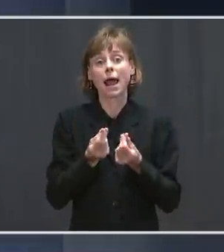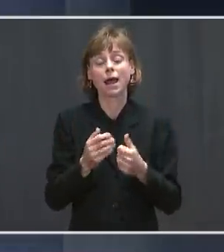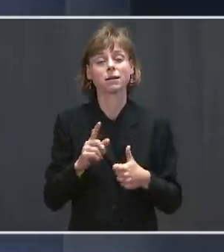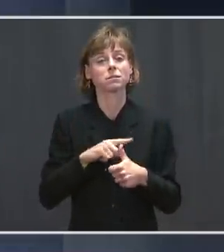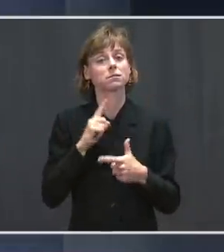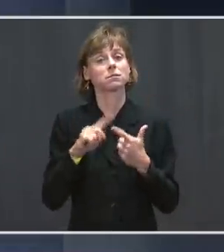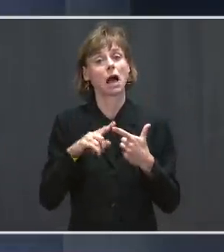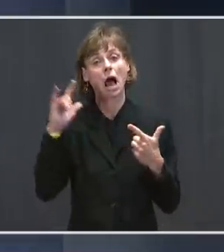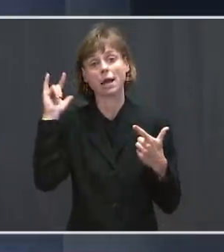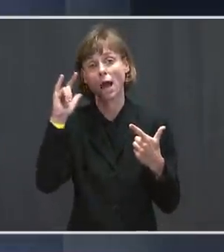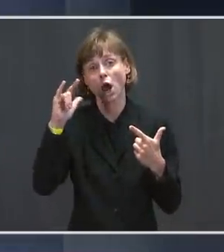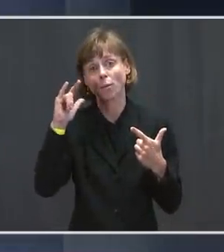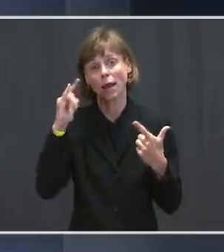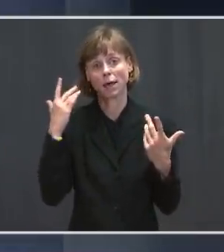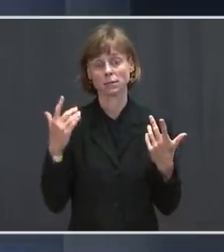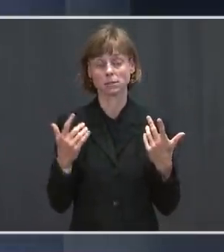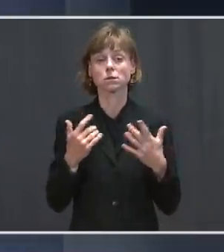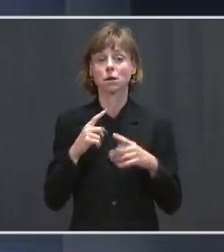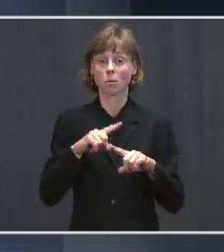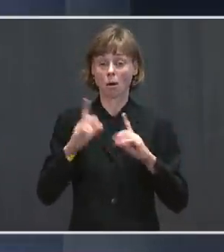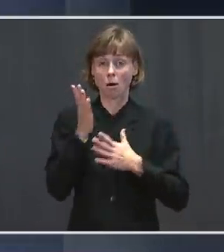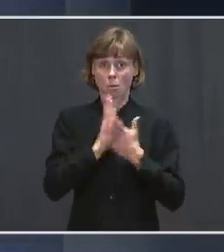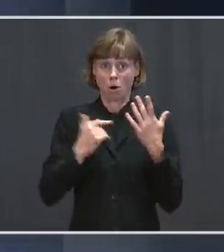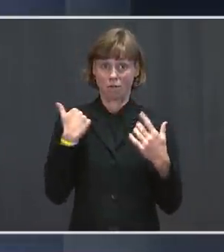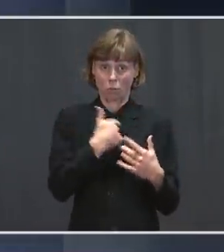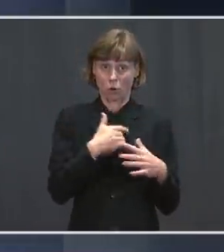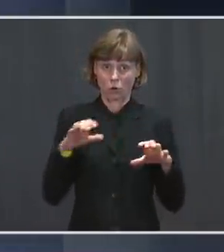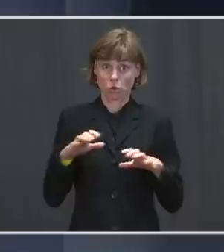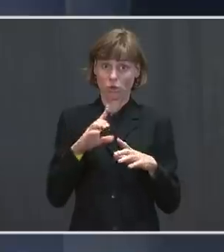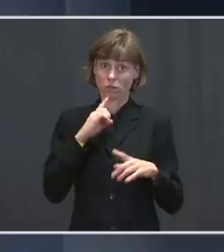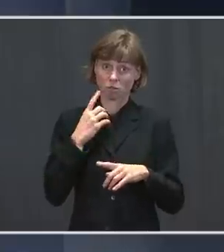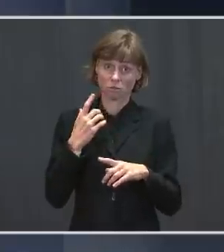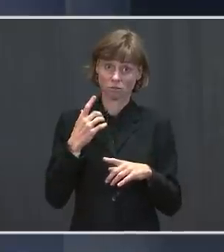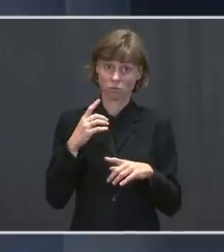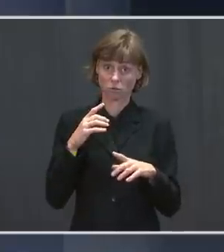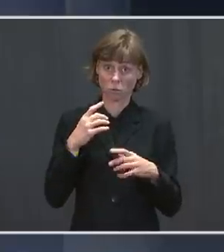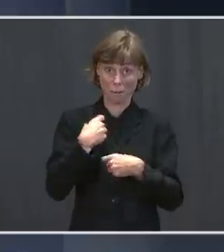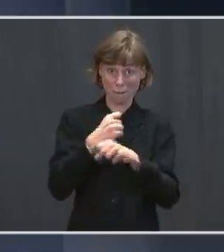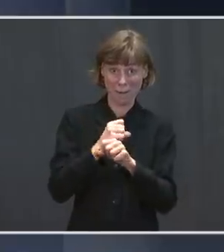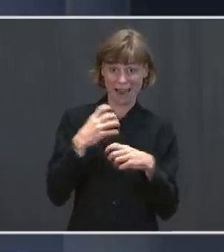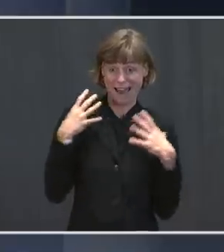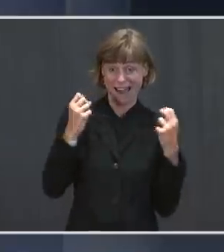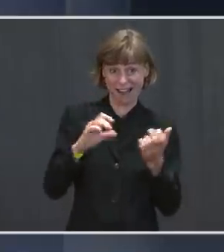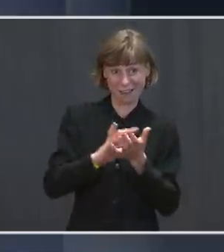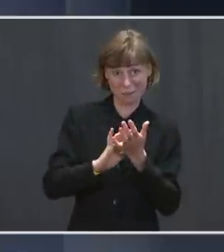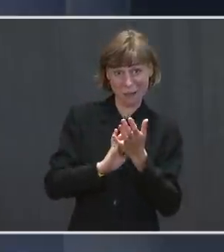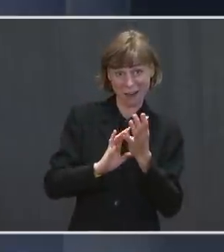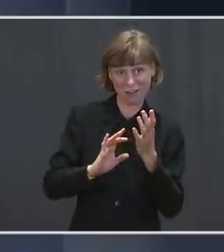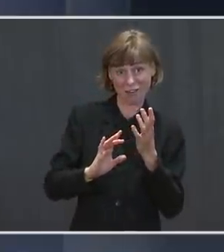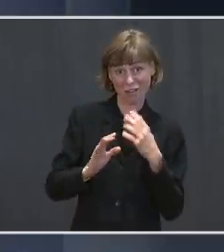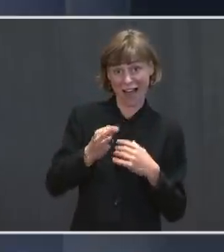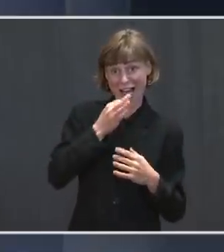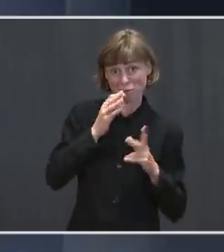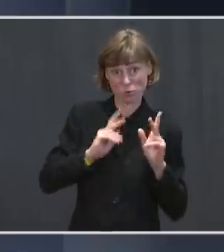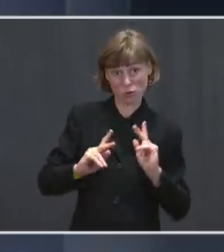but part of what we're also trying to do is make our health and medical experts available to ensure people understand and I'll reiterate it here today.